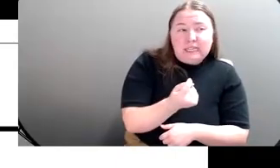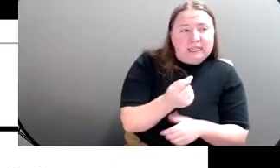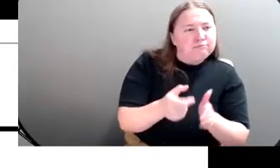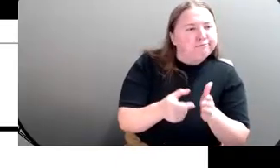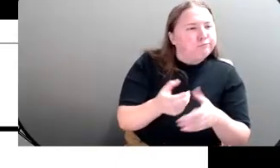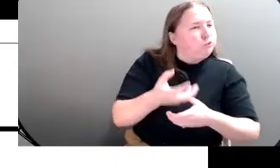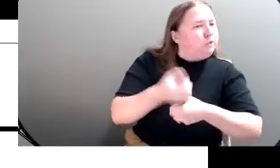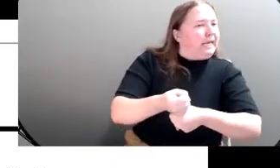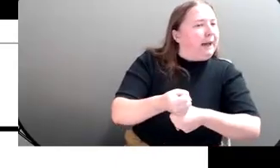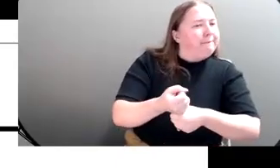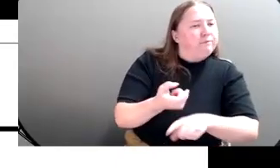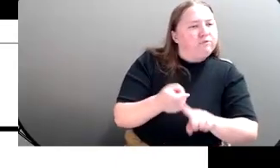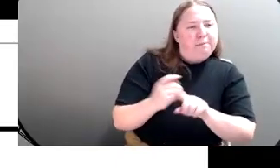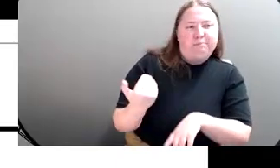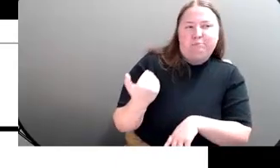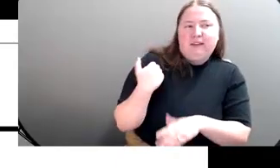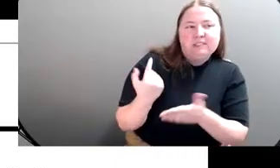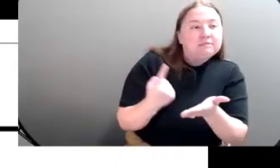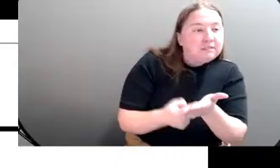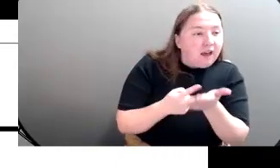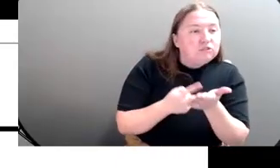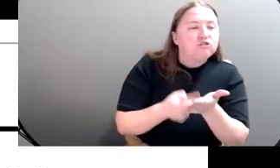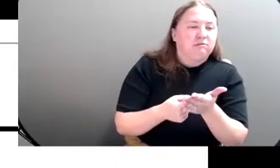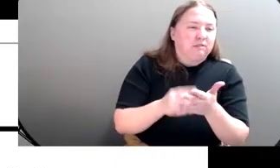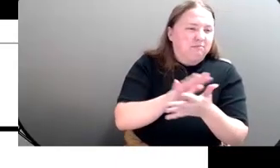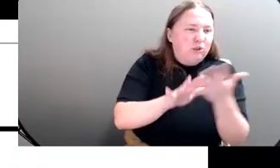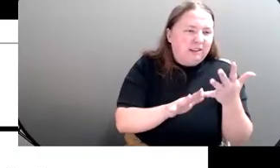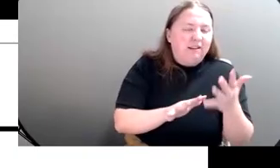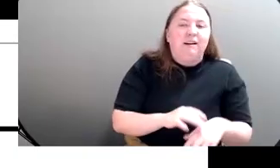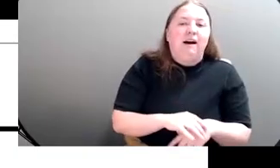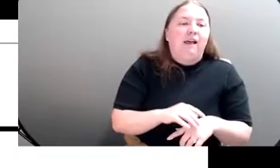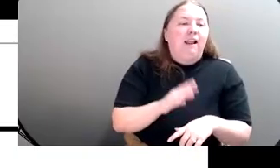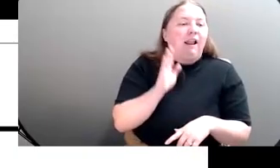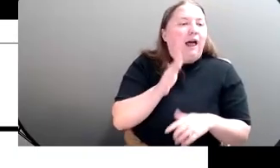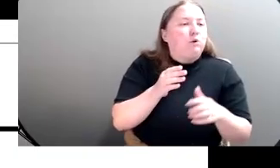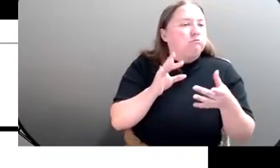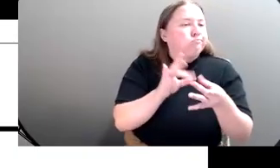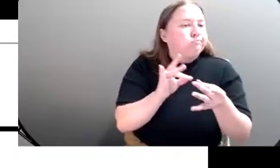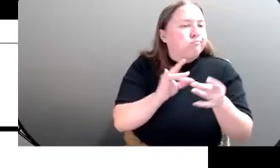from previous discussion boards etc. and I'll put common themes.